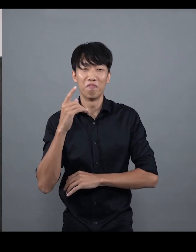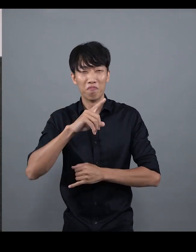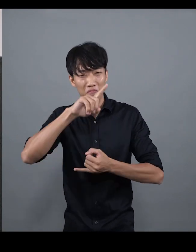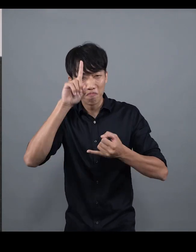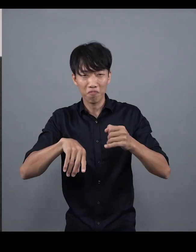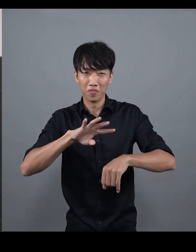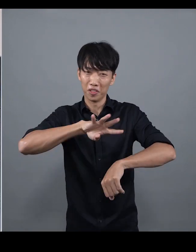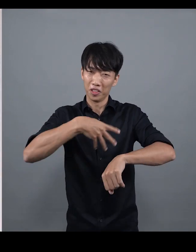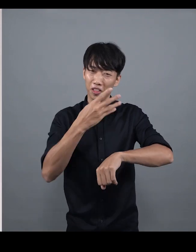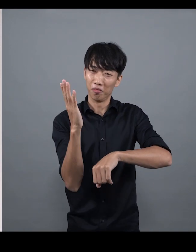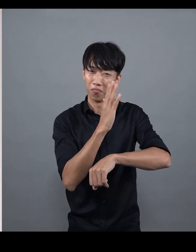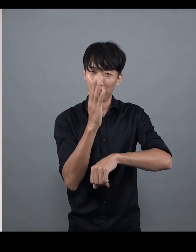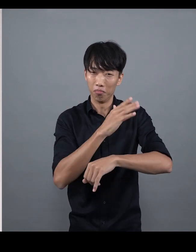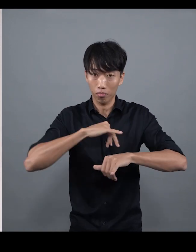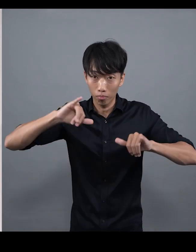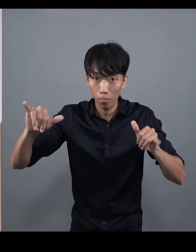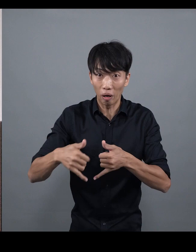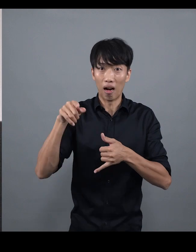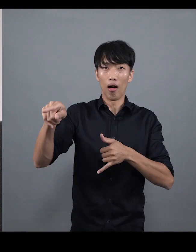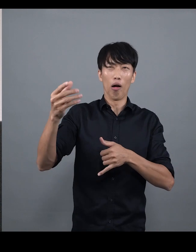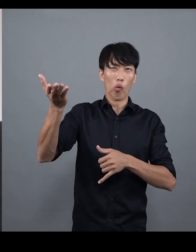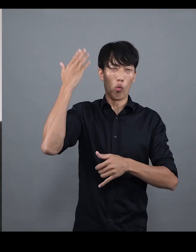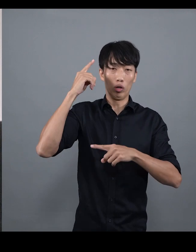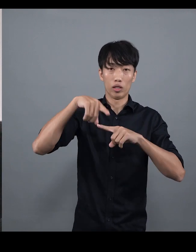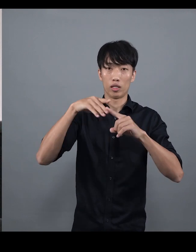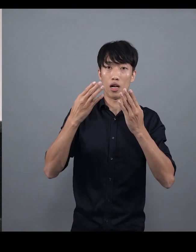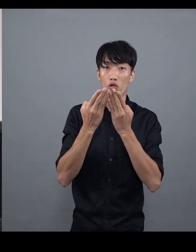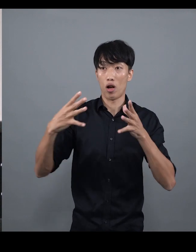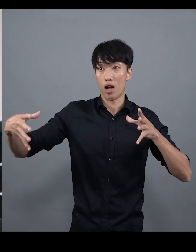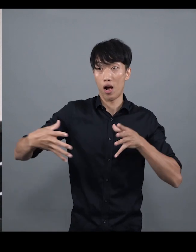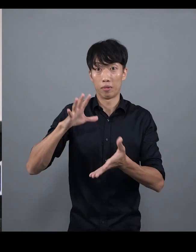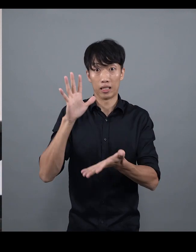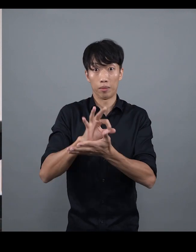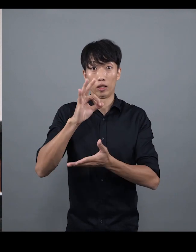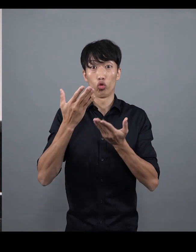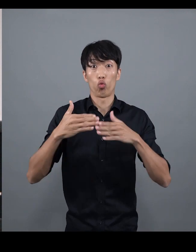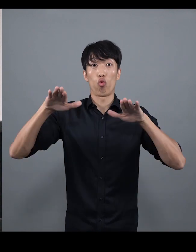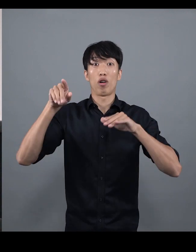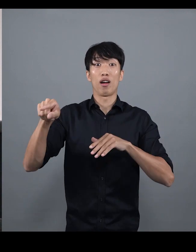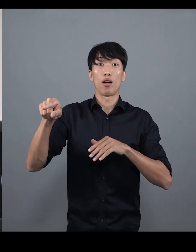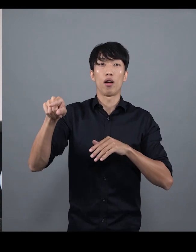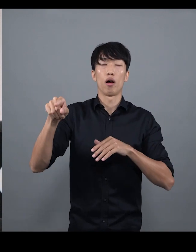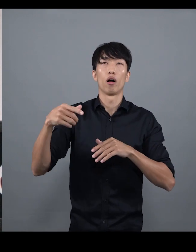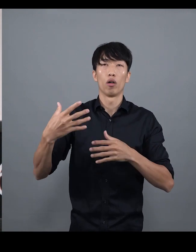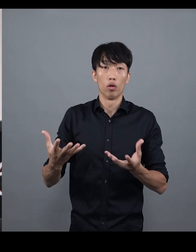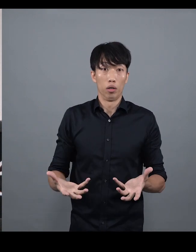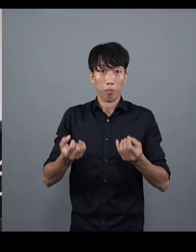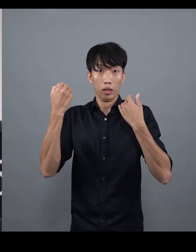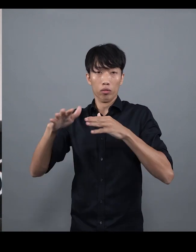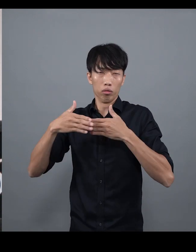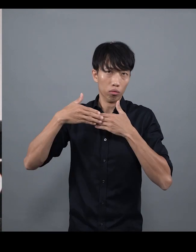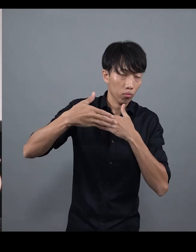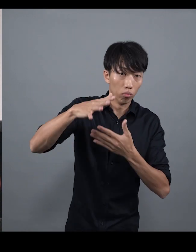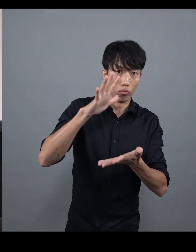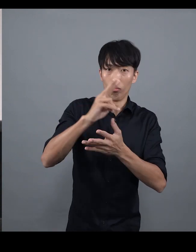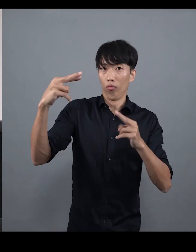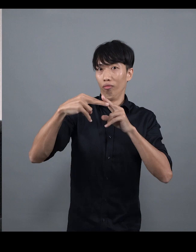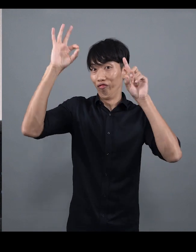Finally, after around four hours I bumped into a friend I had spent three years with during university but hadn’t seen for the last two years, after we graduated